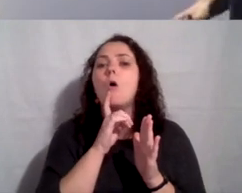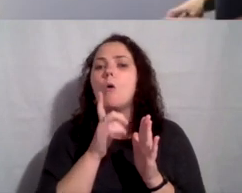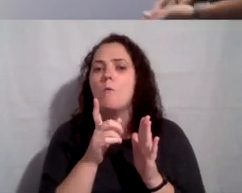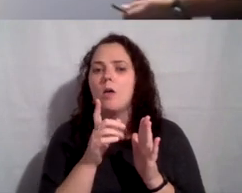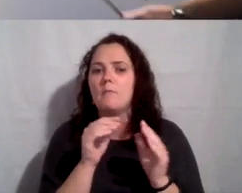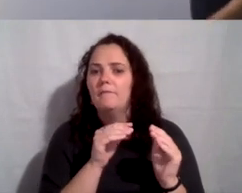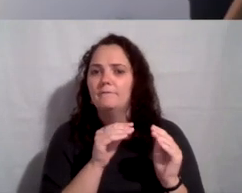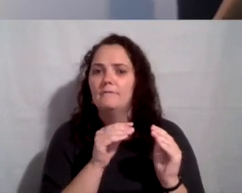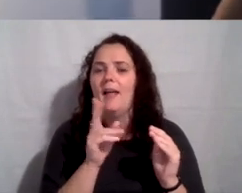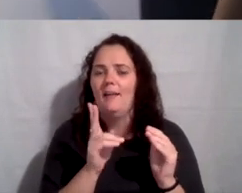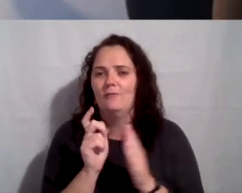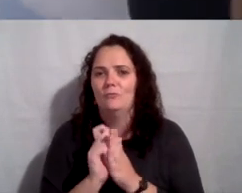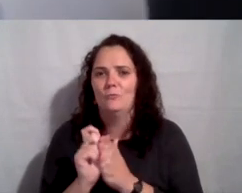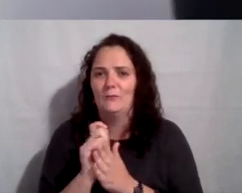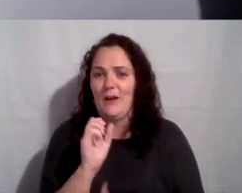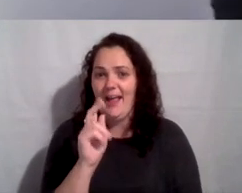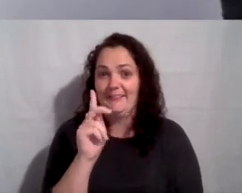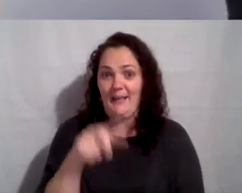Alright everybody ready and let's